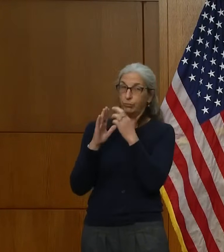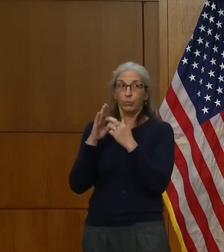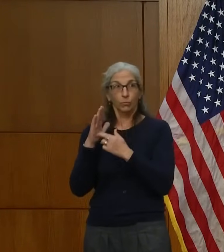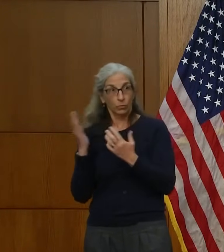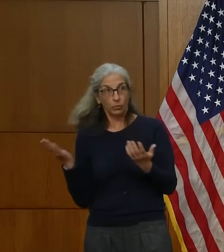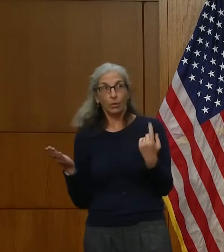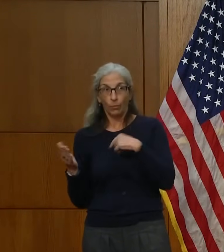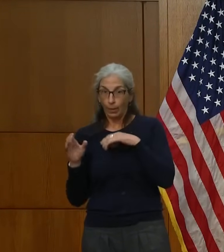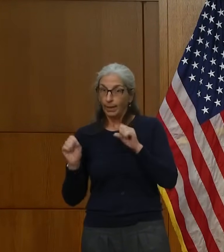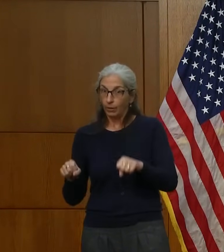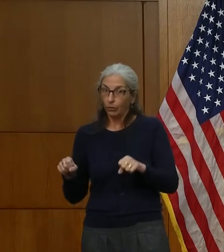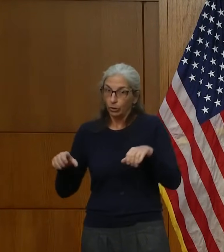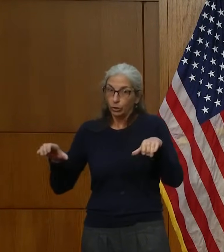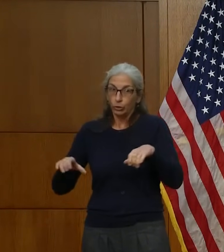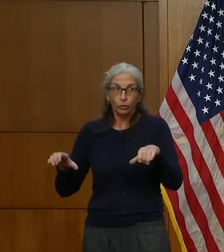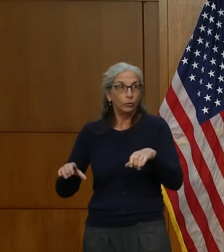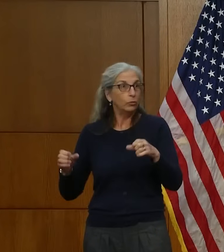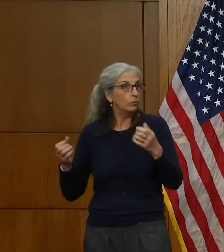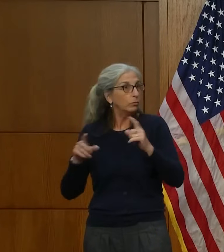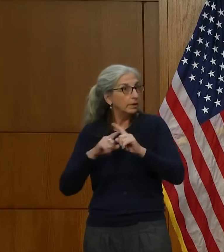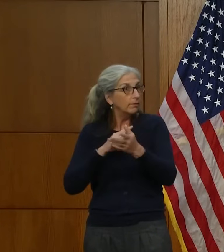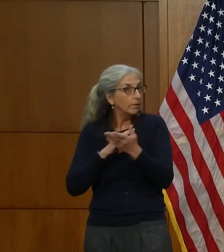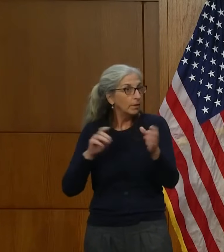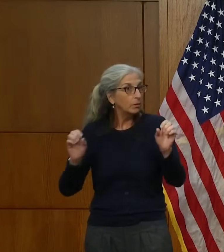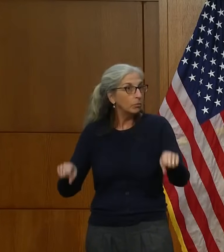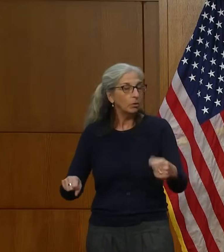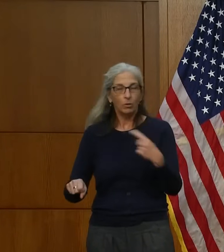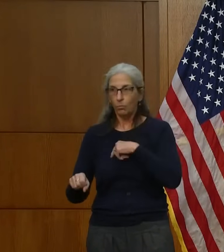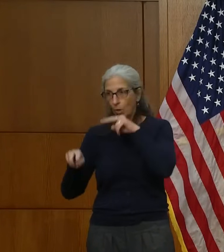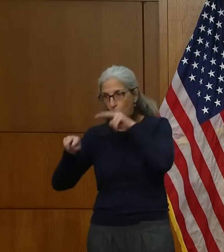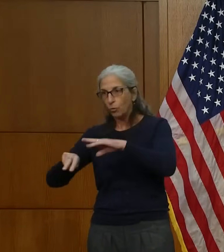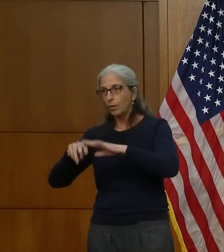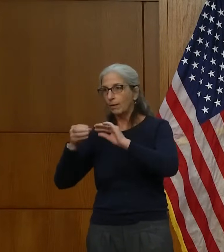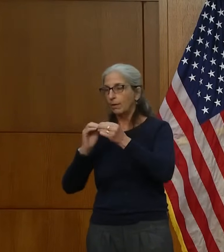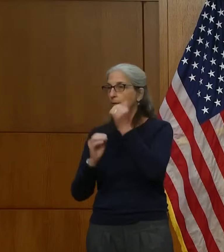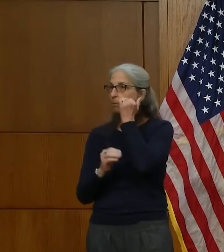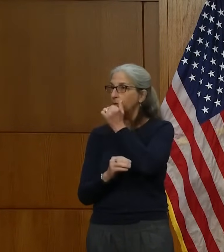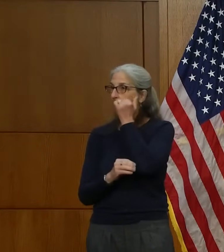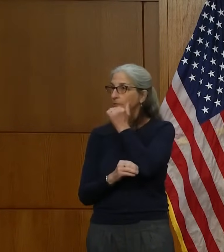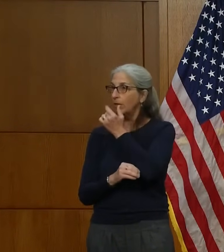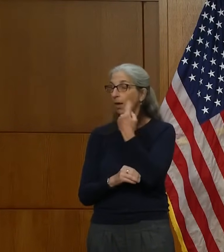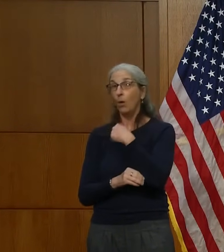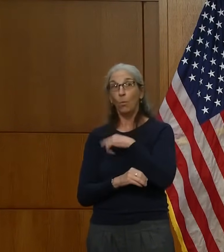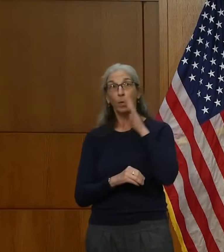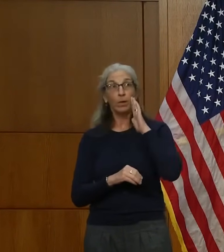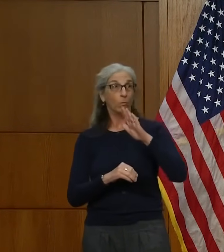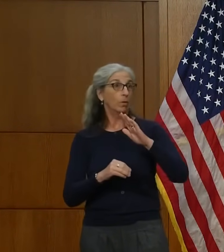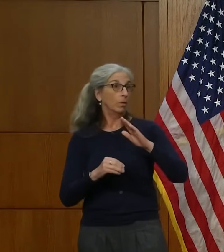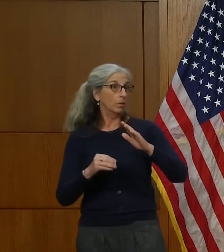THE TABLE. WE LOOK AT THIS DATA EVERY DAY AND. WE WILL DO